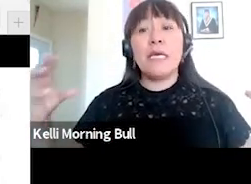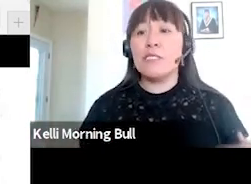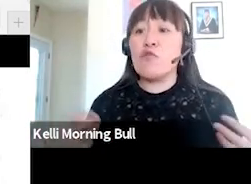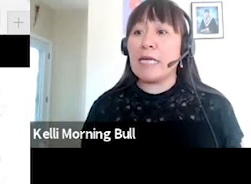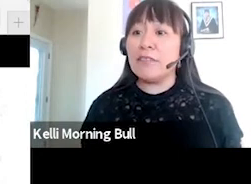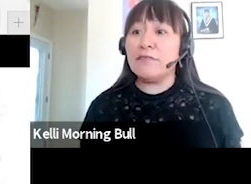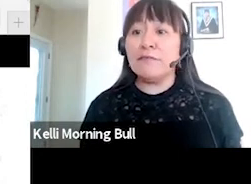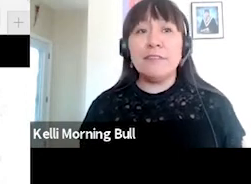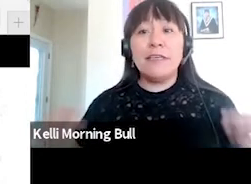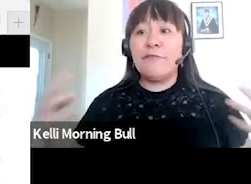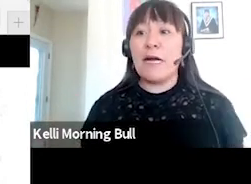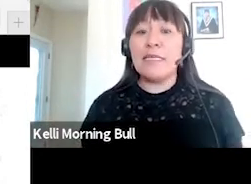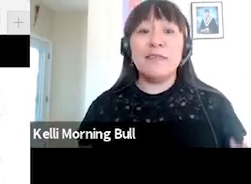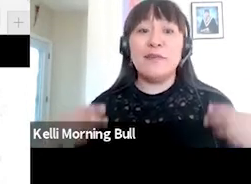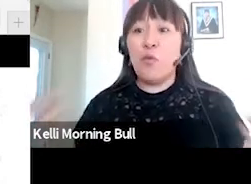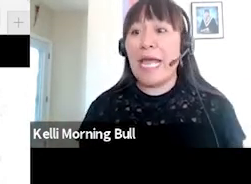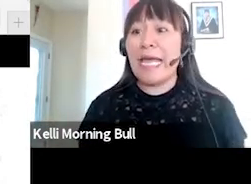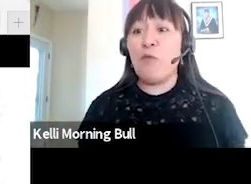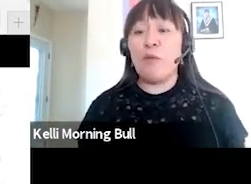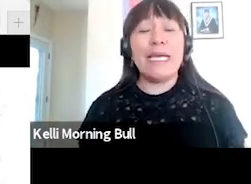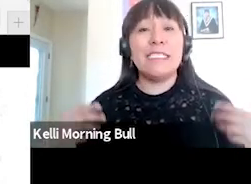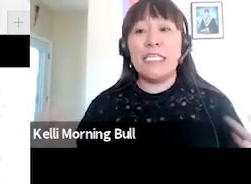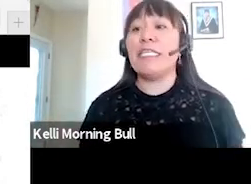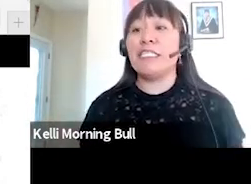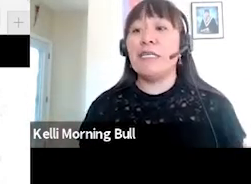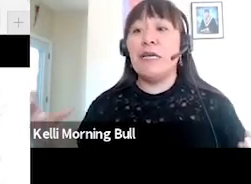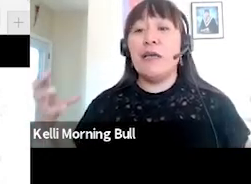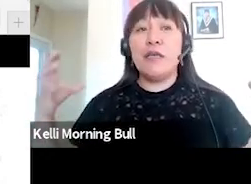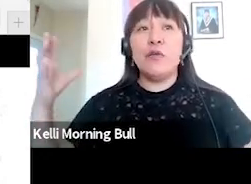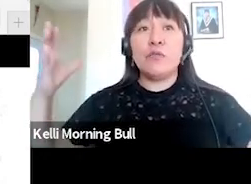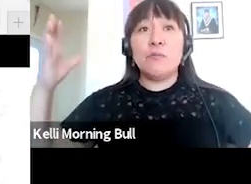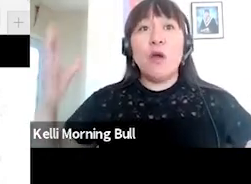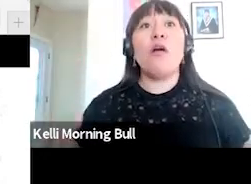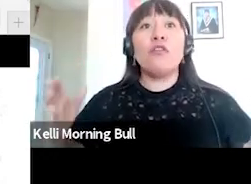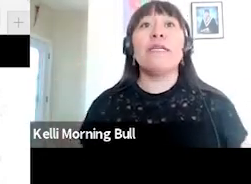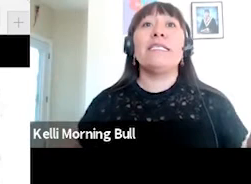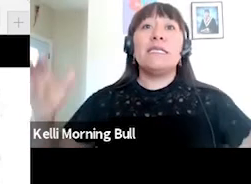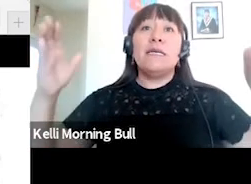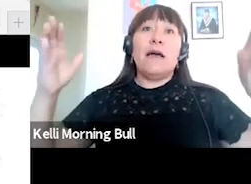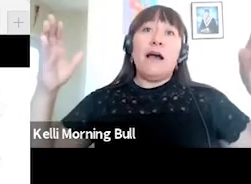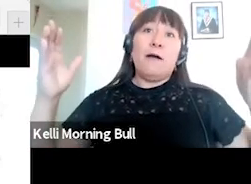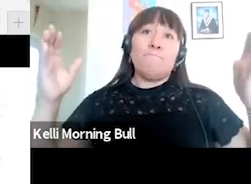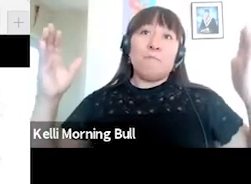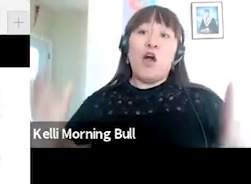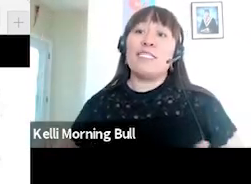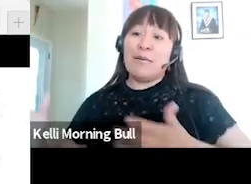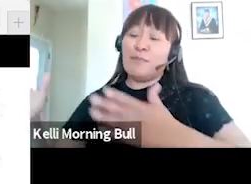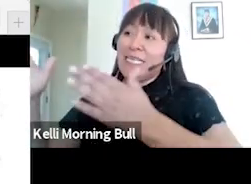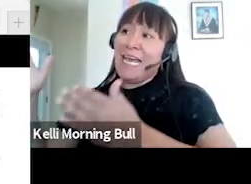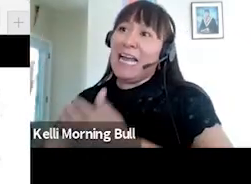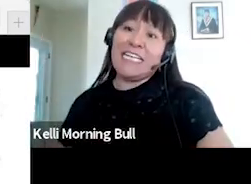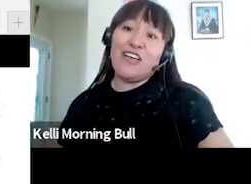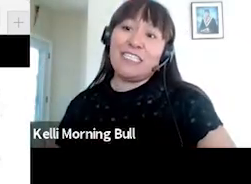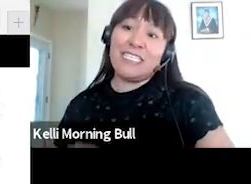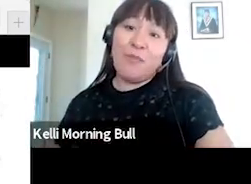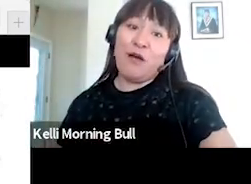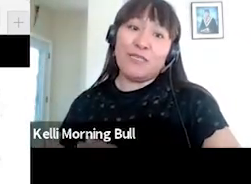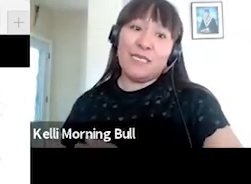interactive, fun way where we can teach, you know, some concrete concepts and ideologies about the